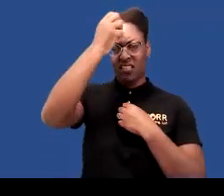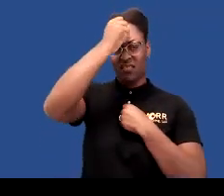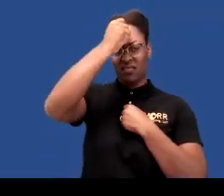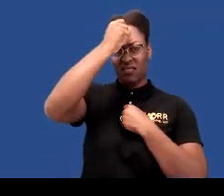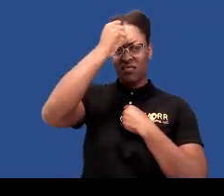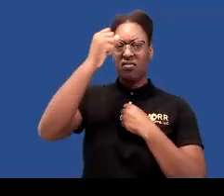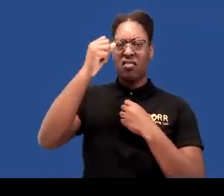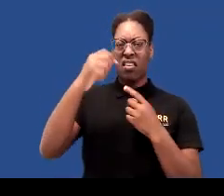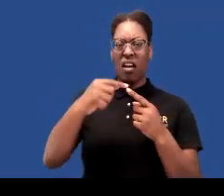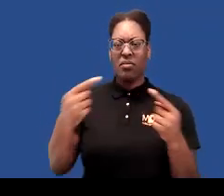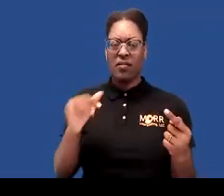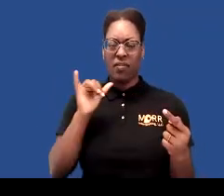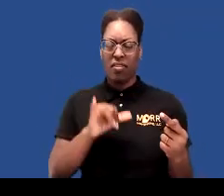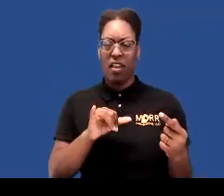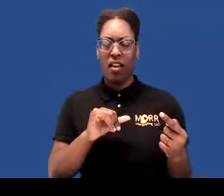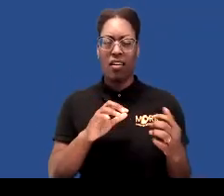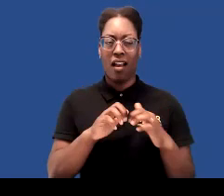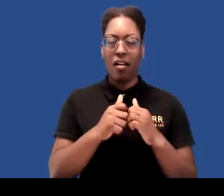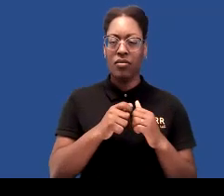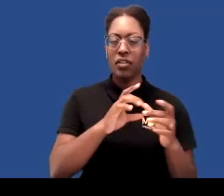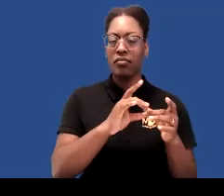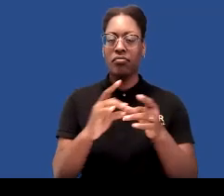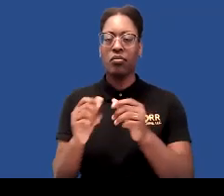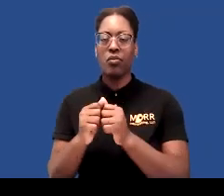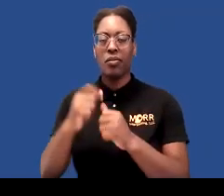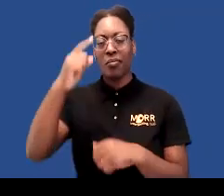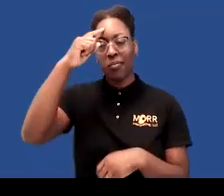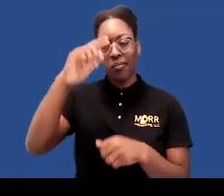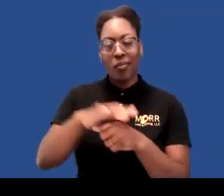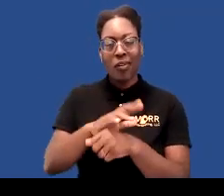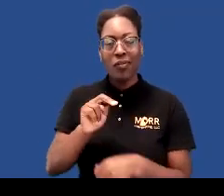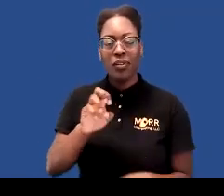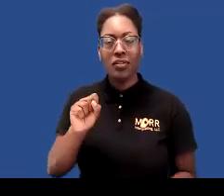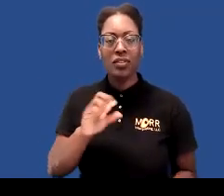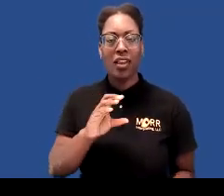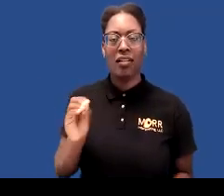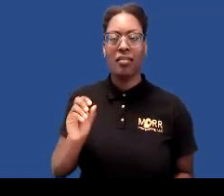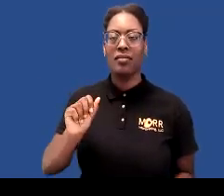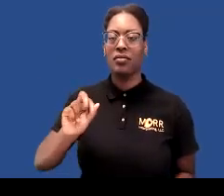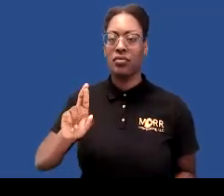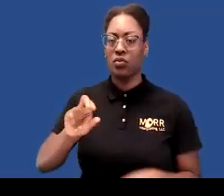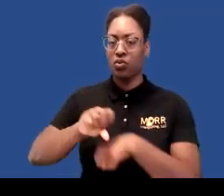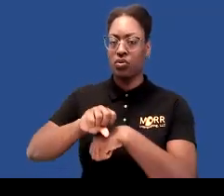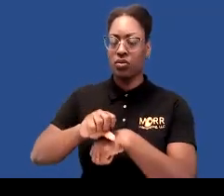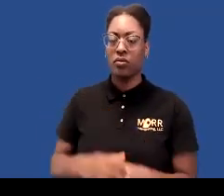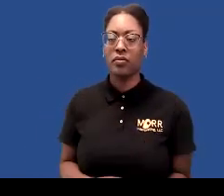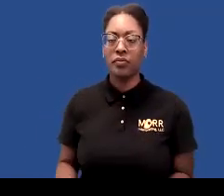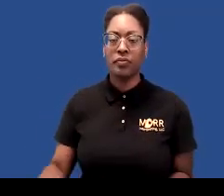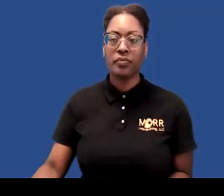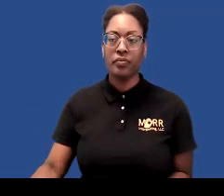What other theories can be incorporated into the asynchronous format? Can activity theory help us understand why tutors leave comments and how they do so?